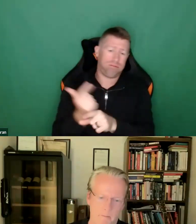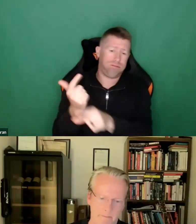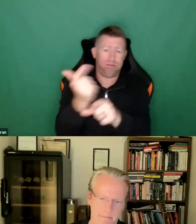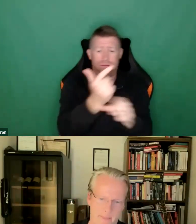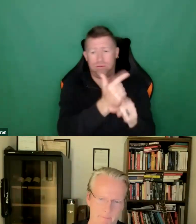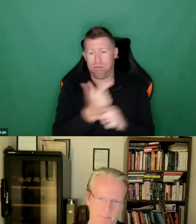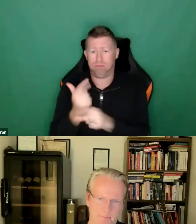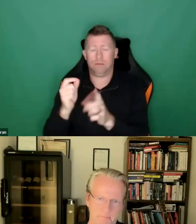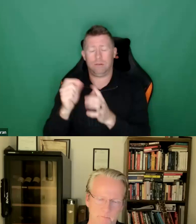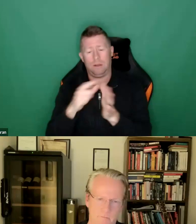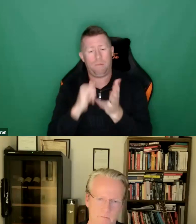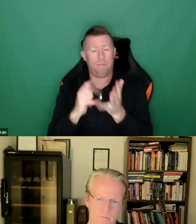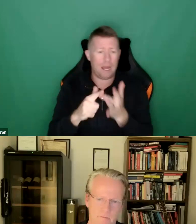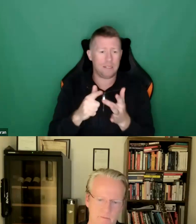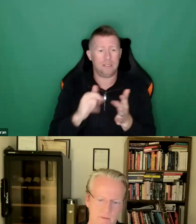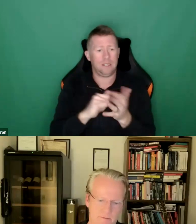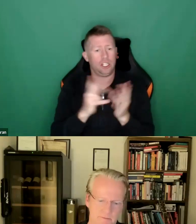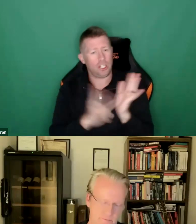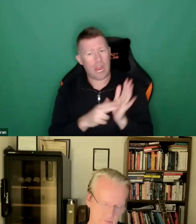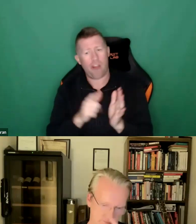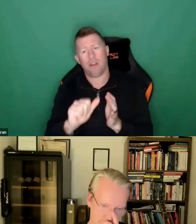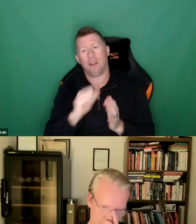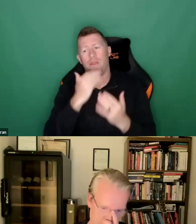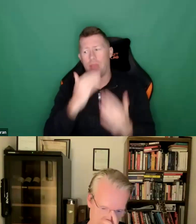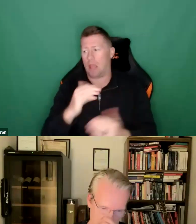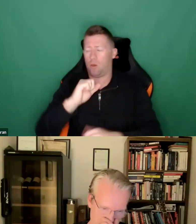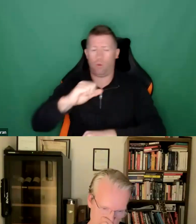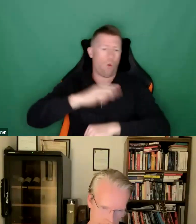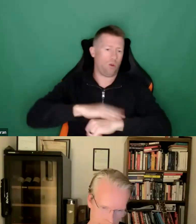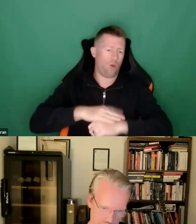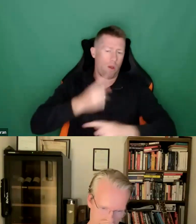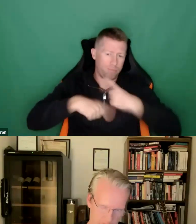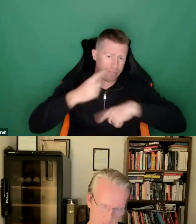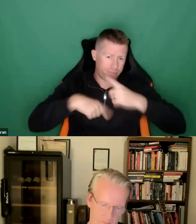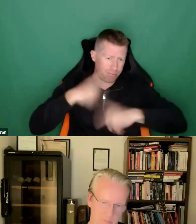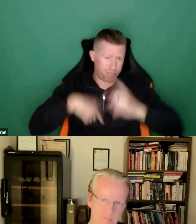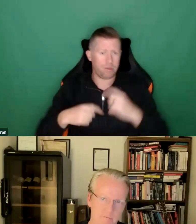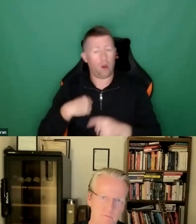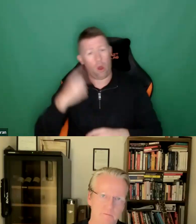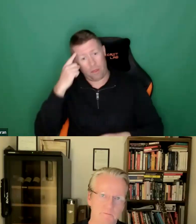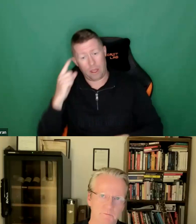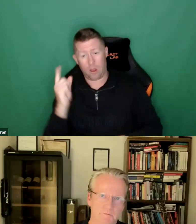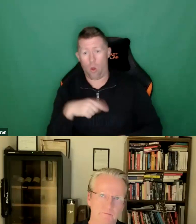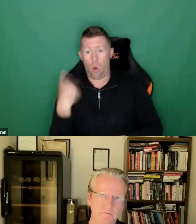those outside the school feel. I'm going to wrap up now. This is been a fabulous conversation.